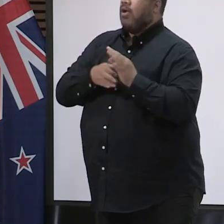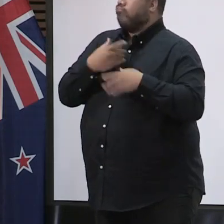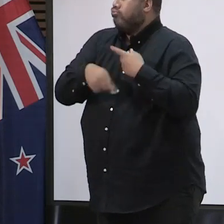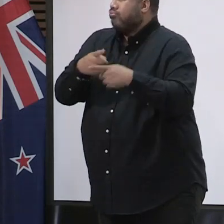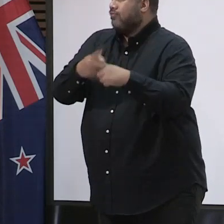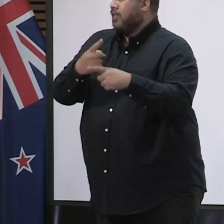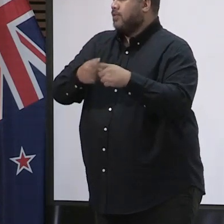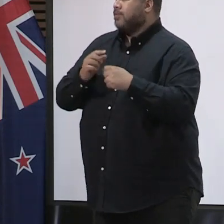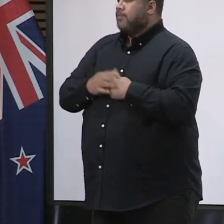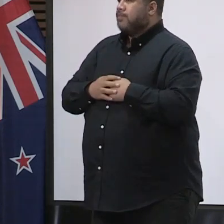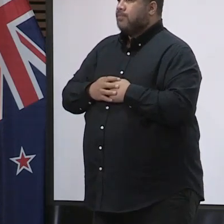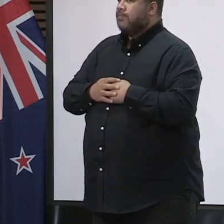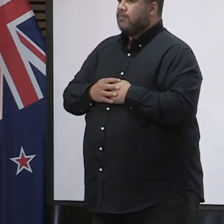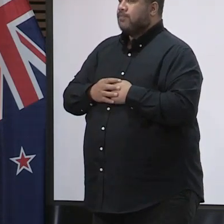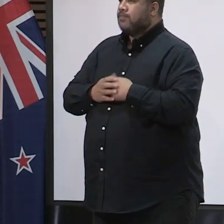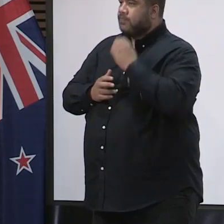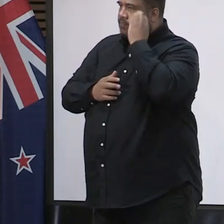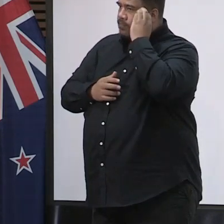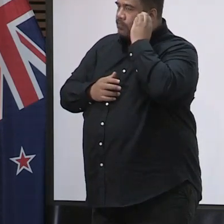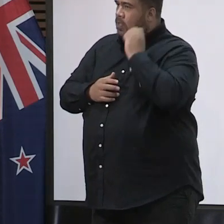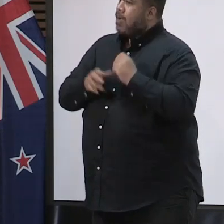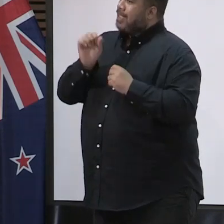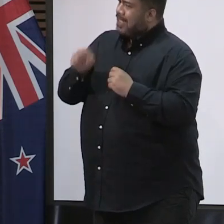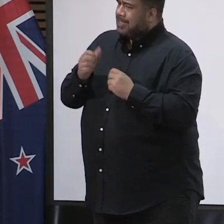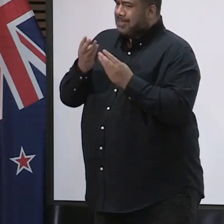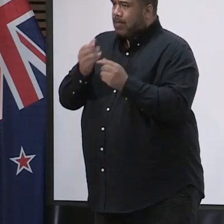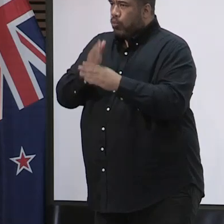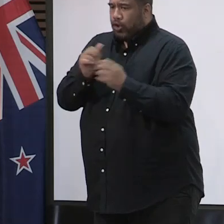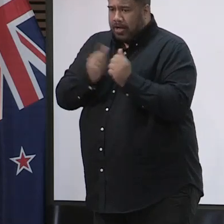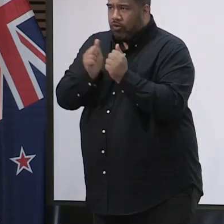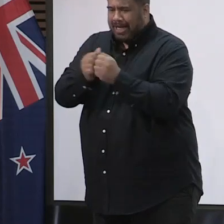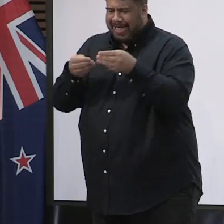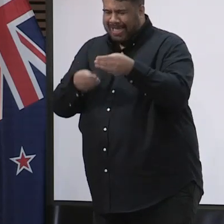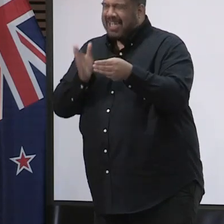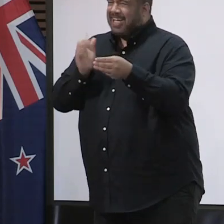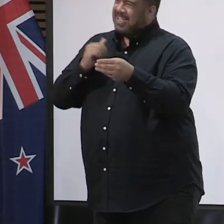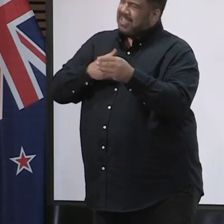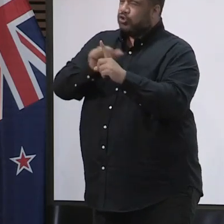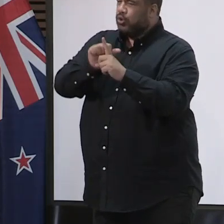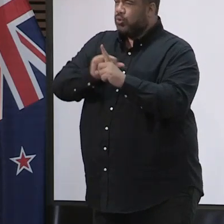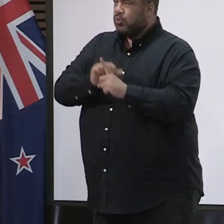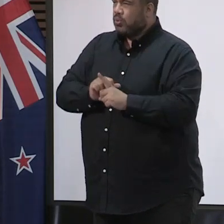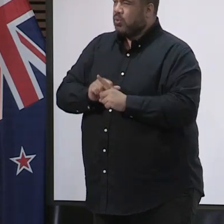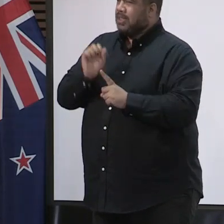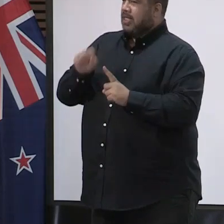a testament to the willingness of countries to act collectively but also the